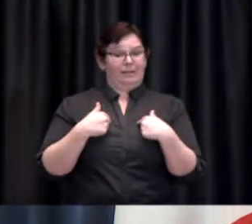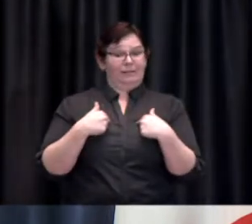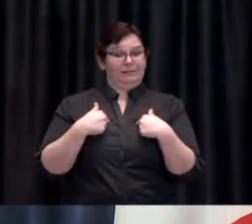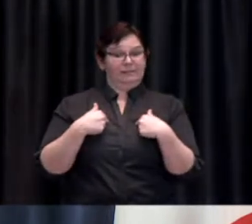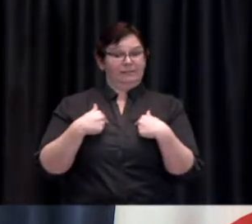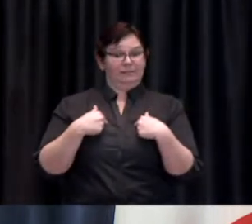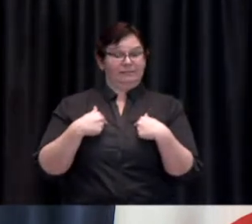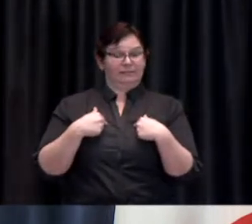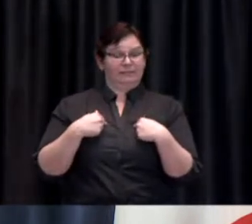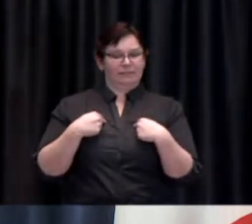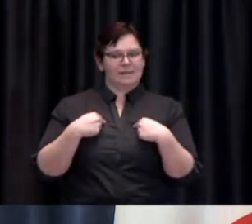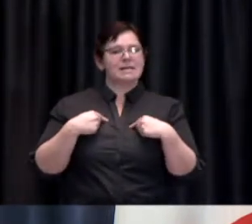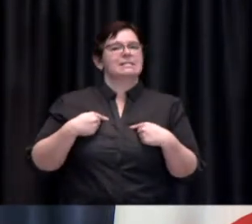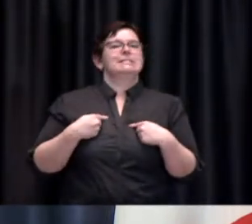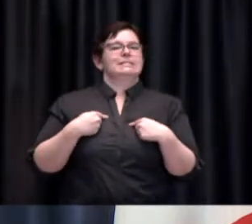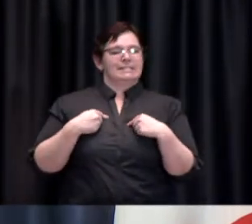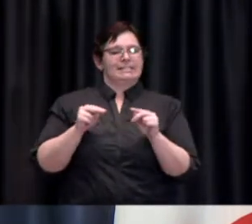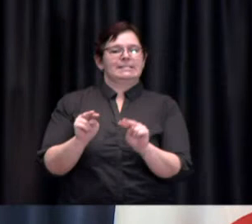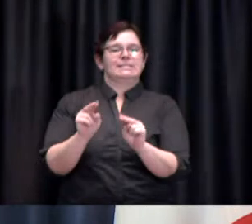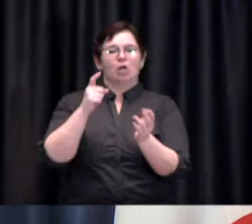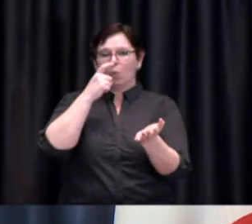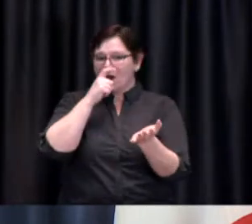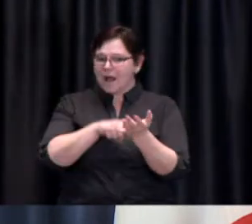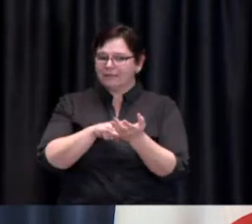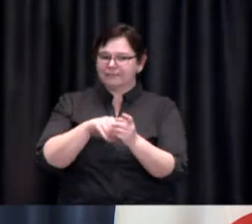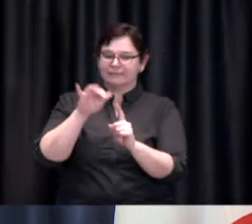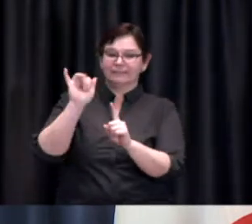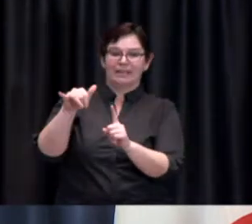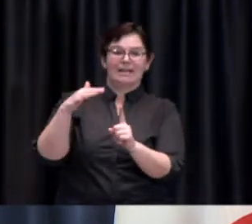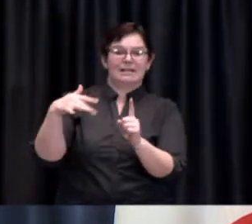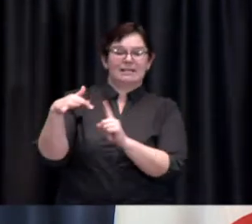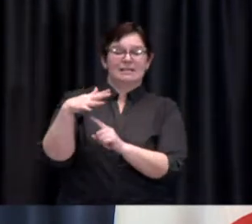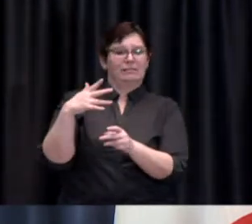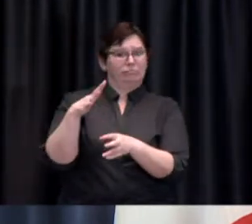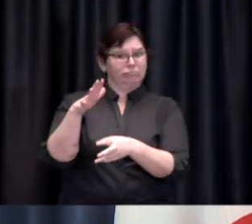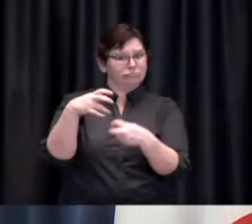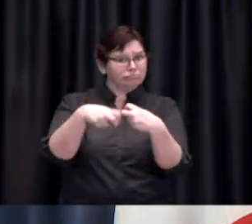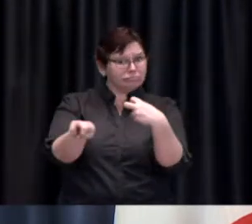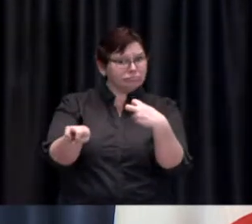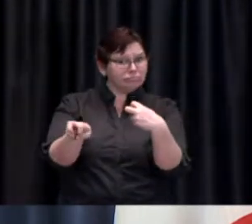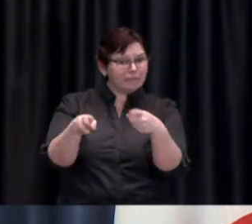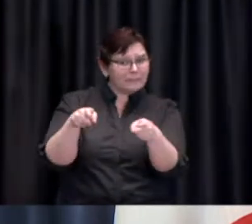very challenging circumstances to manage and really what we're trying to do in partnership